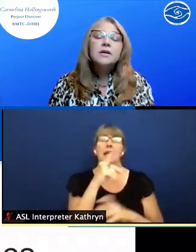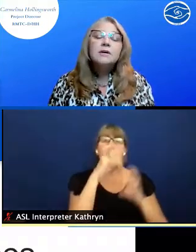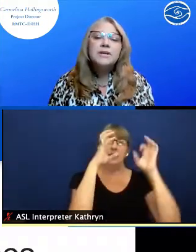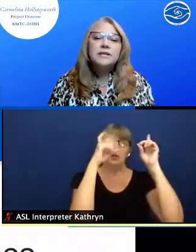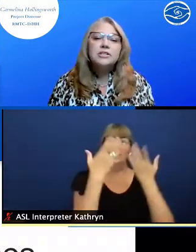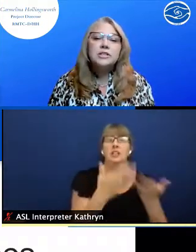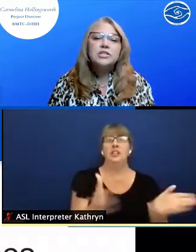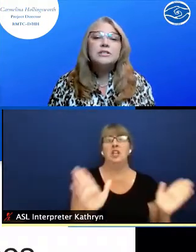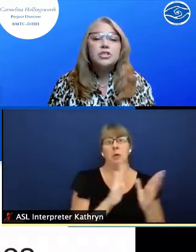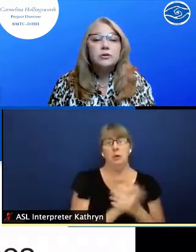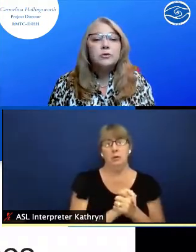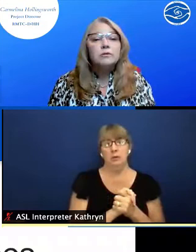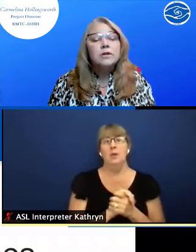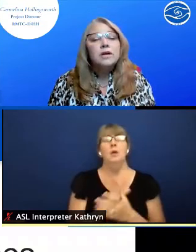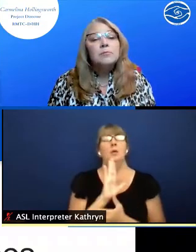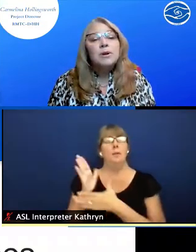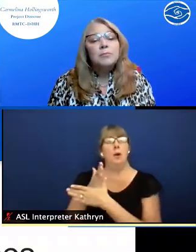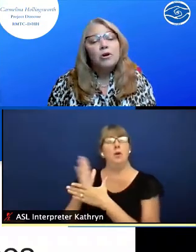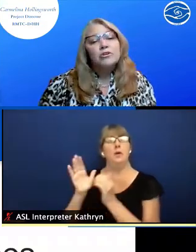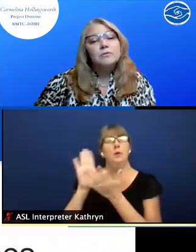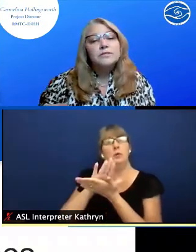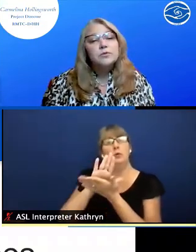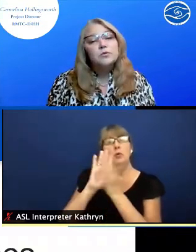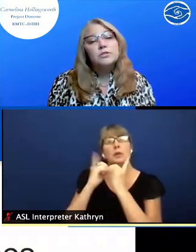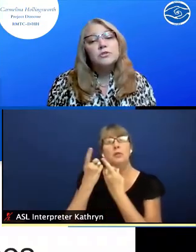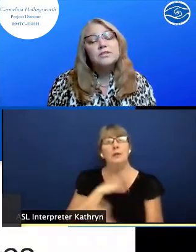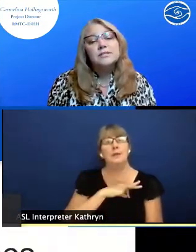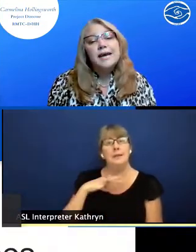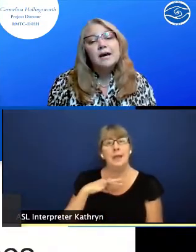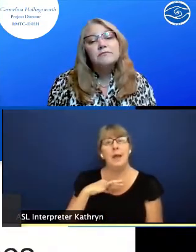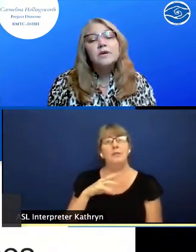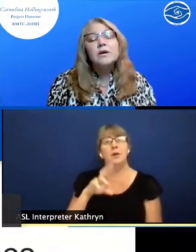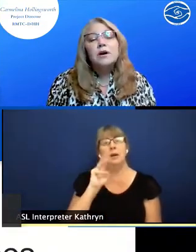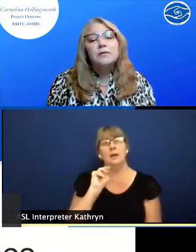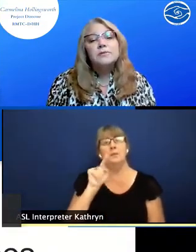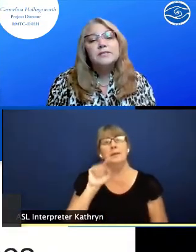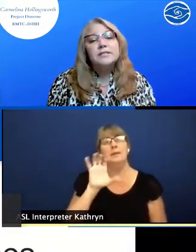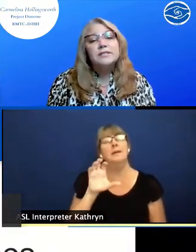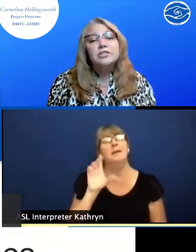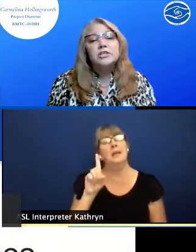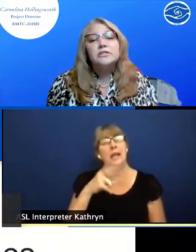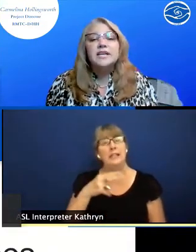but in education in general. By partnering with school district staff RMTC-D/HH is able